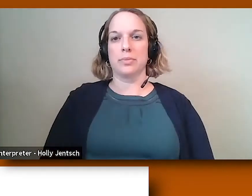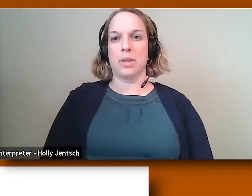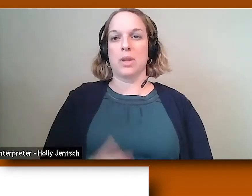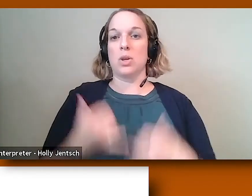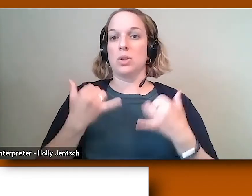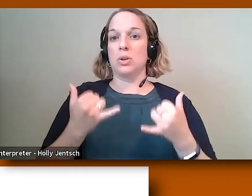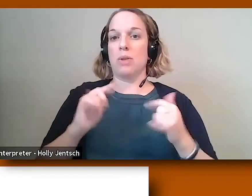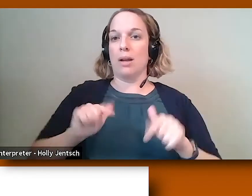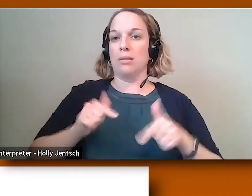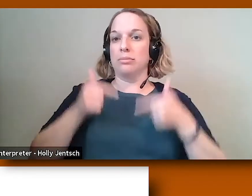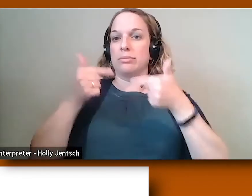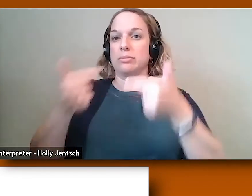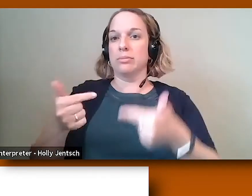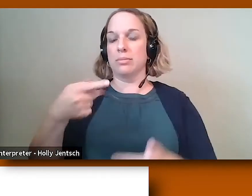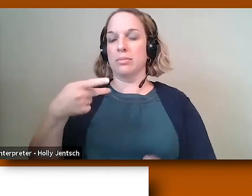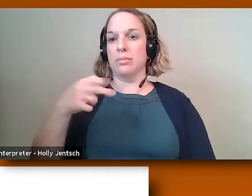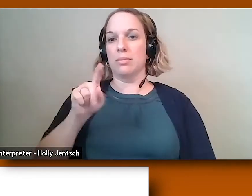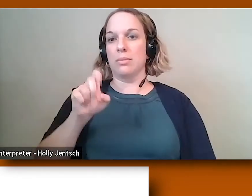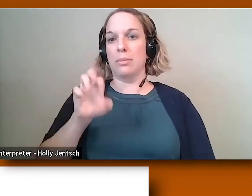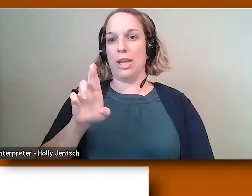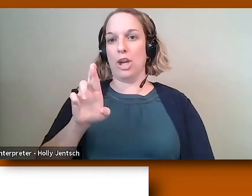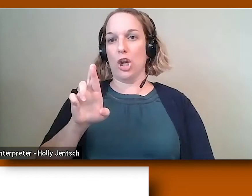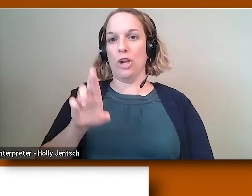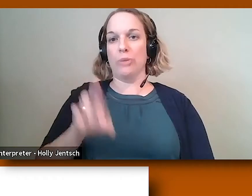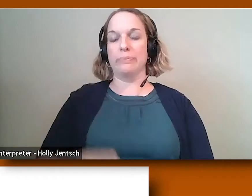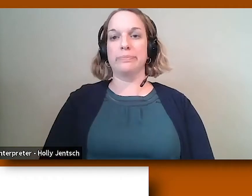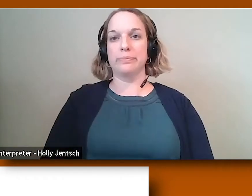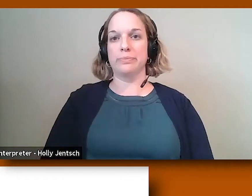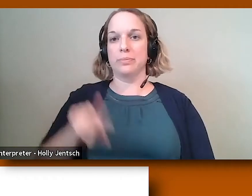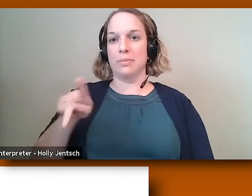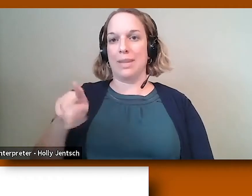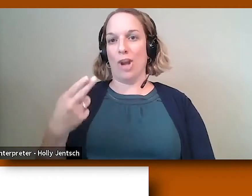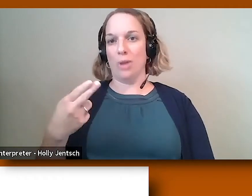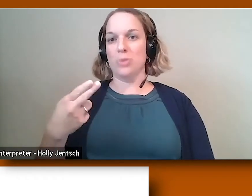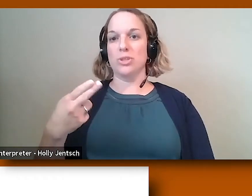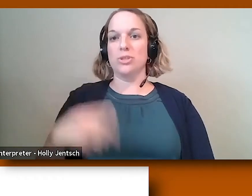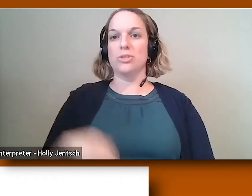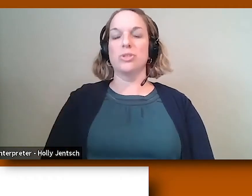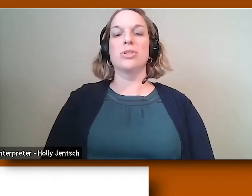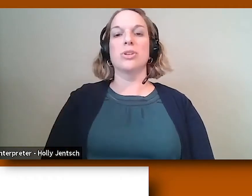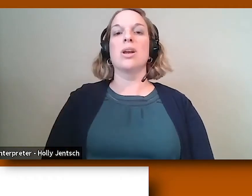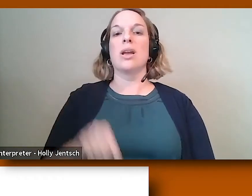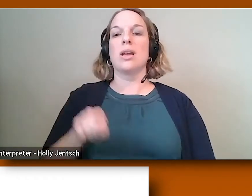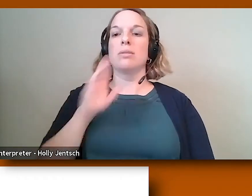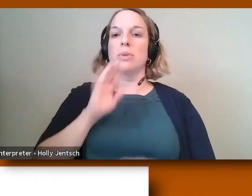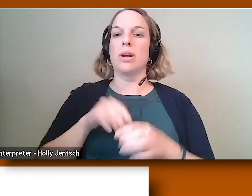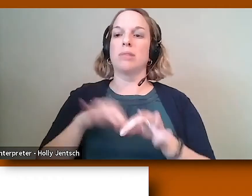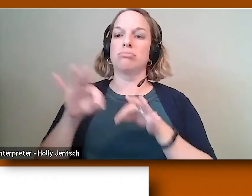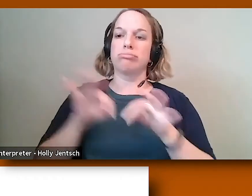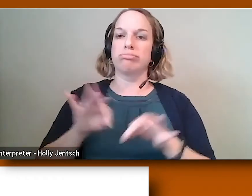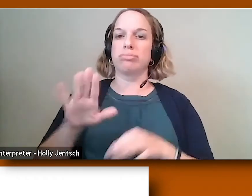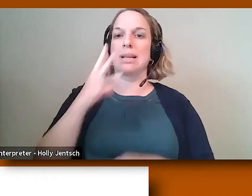to turn it over to Peter, Peter Hauser, so he can talk about his experience with subawards.